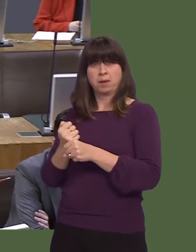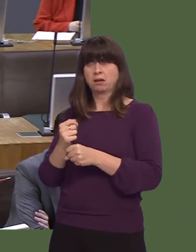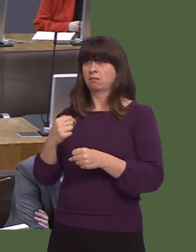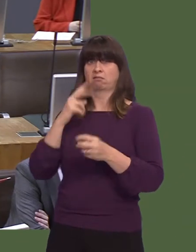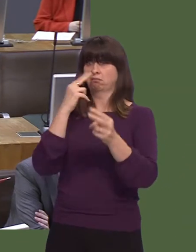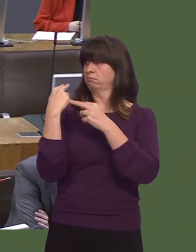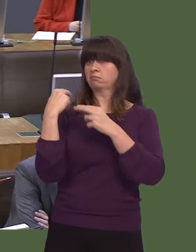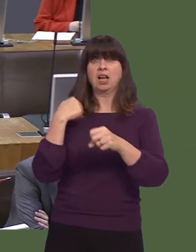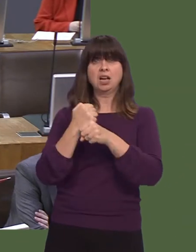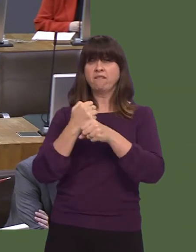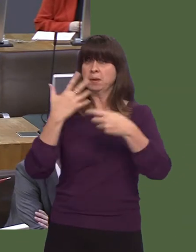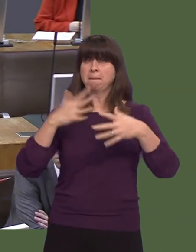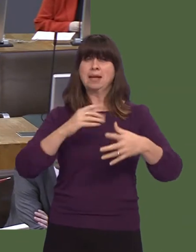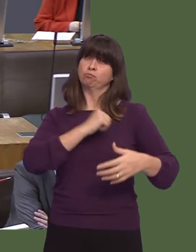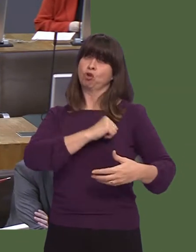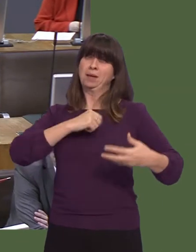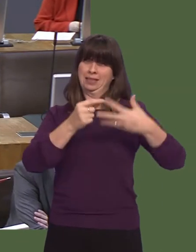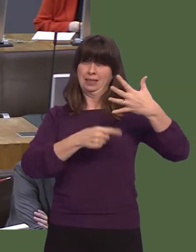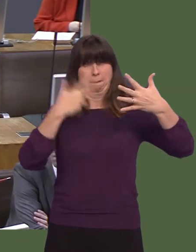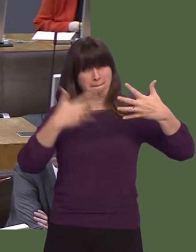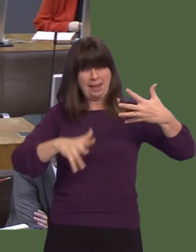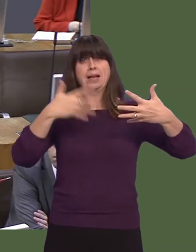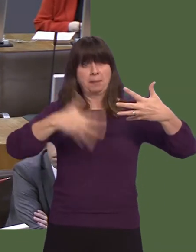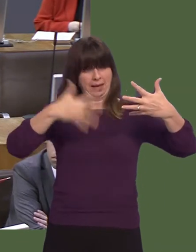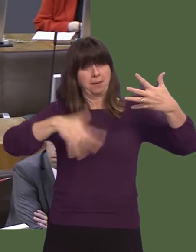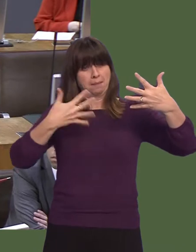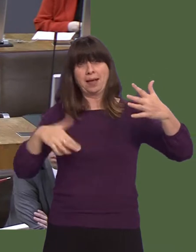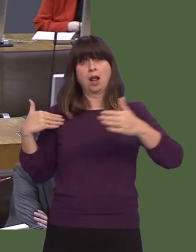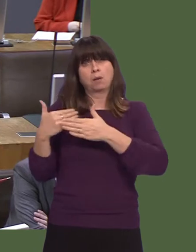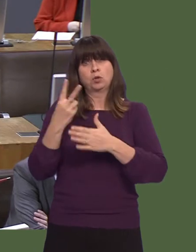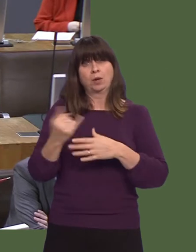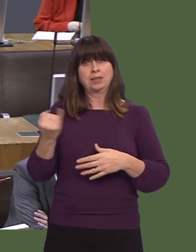we delivered all our manifesto promises in the years up to 2016 and we are continuing